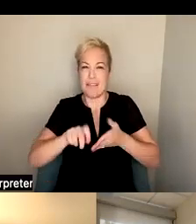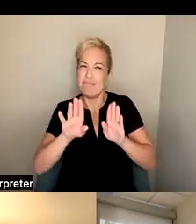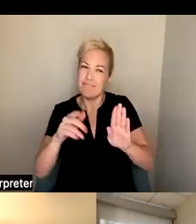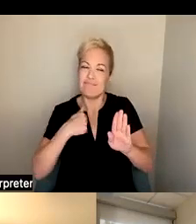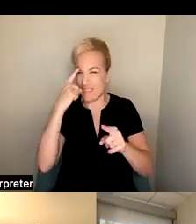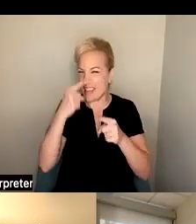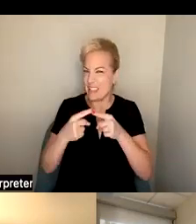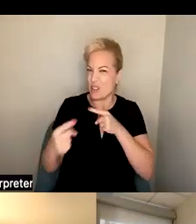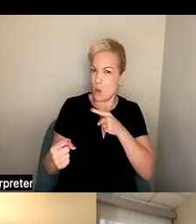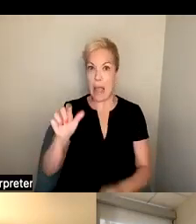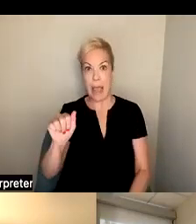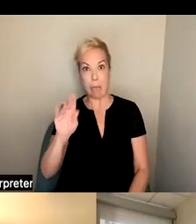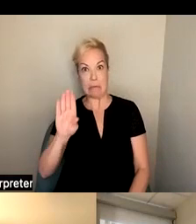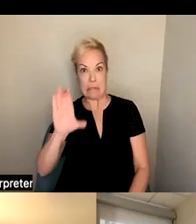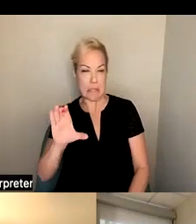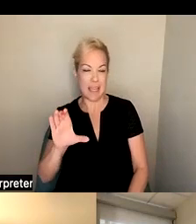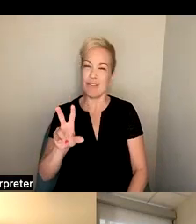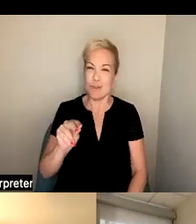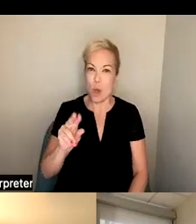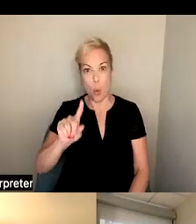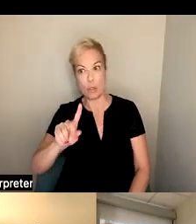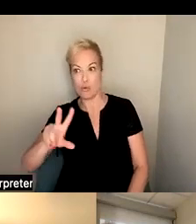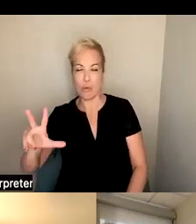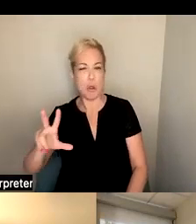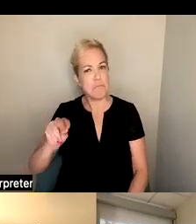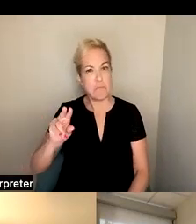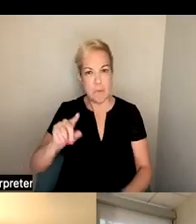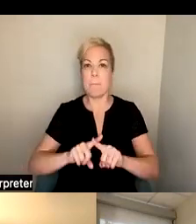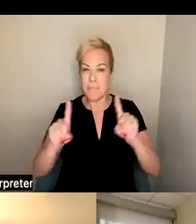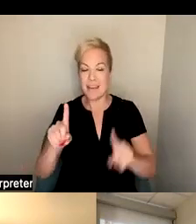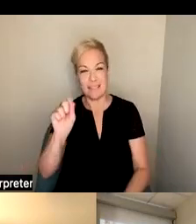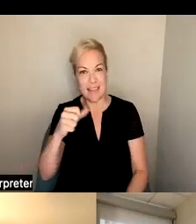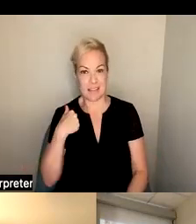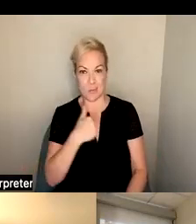the Western alphabet and number system but we did have a methodology for remembering things,